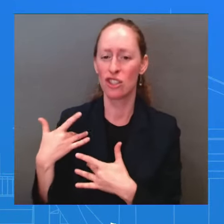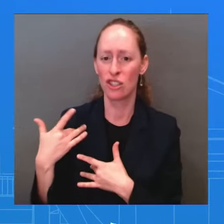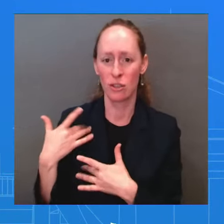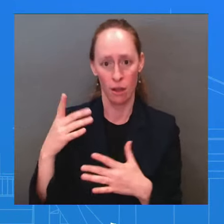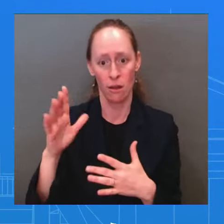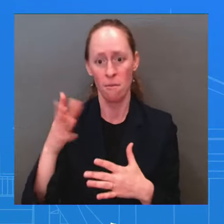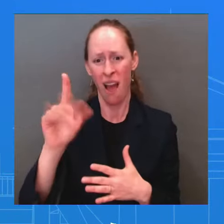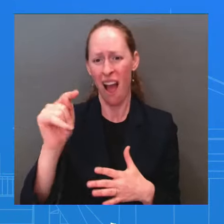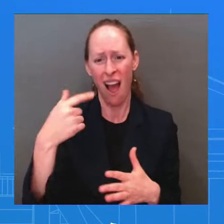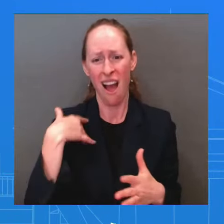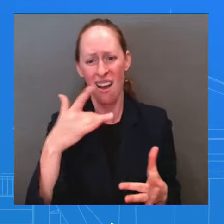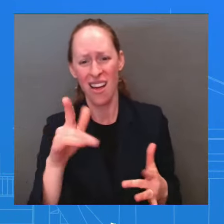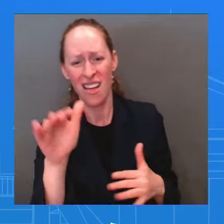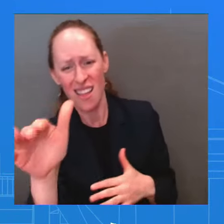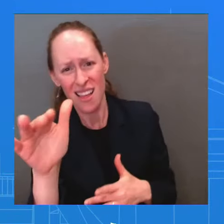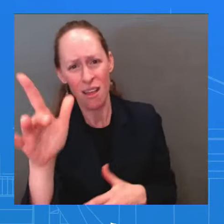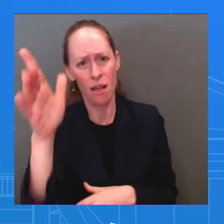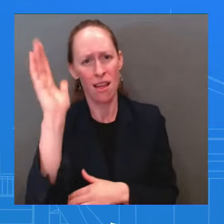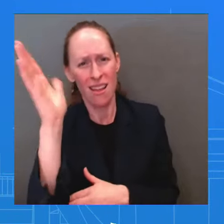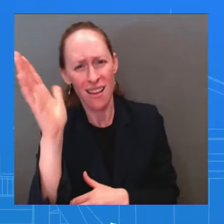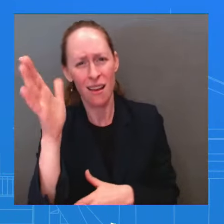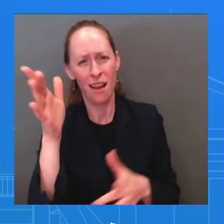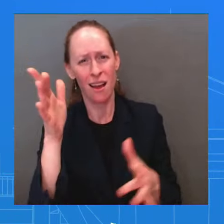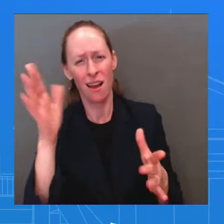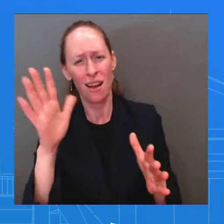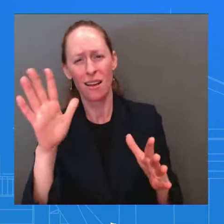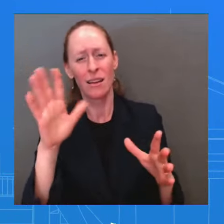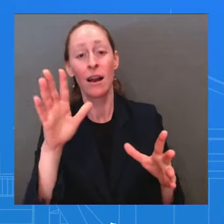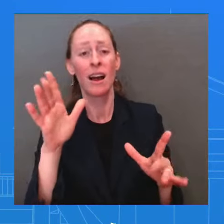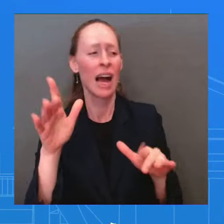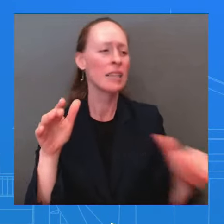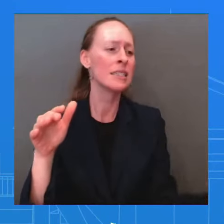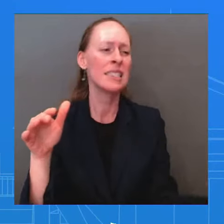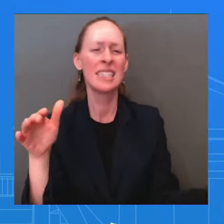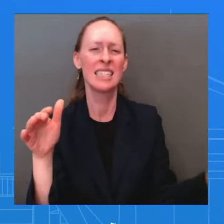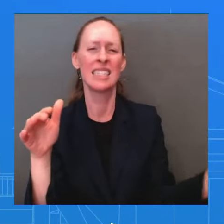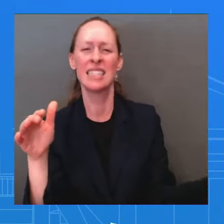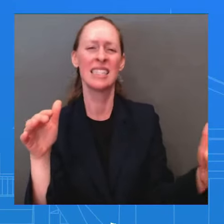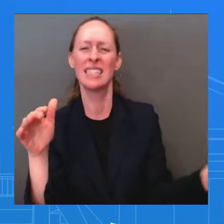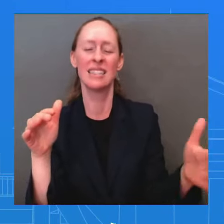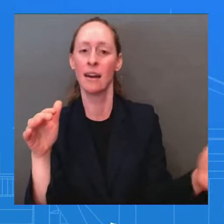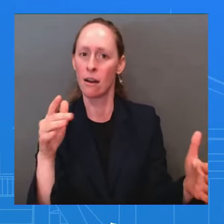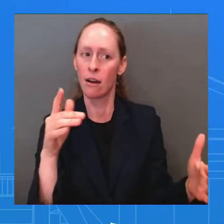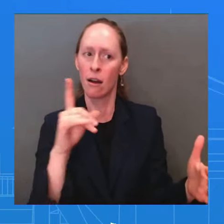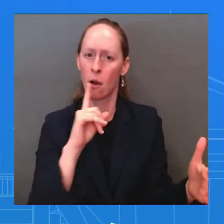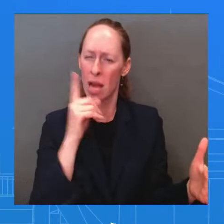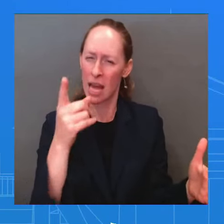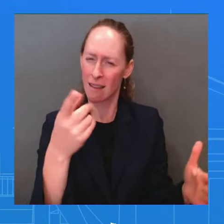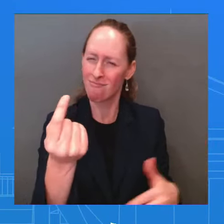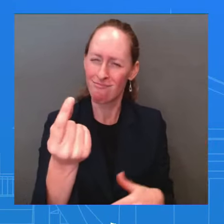And they're at odds in some ways when you're talking about management and labor. Could you just speak to the sort of unique set of circumstances here?